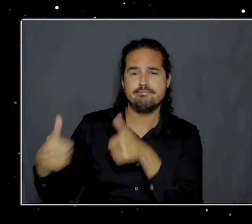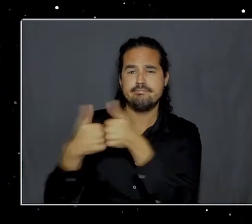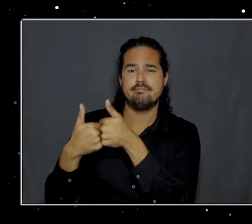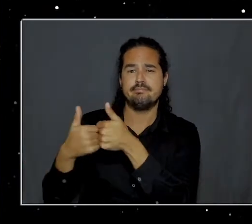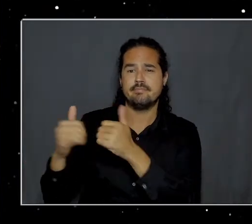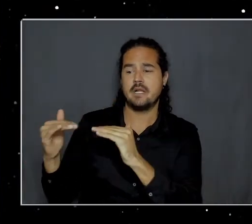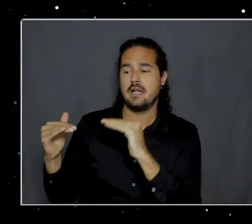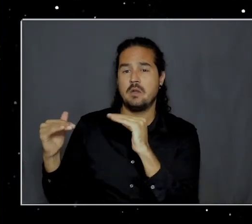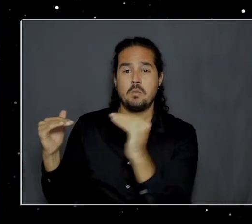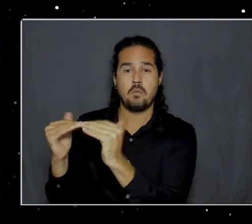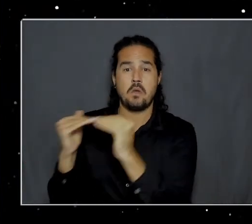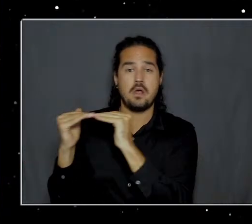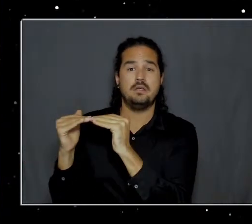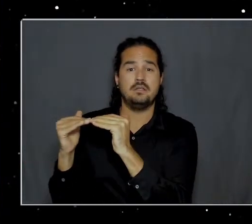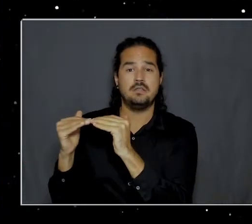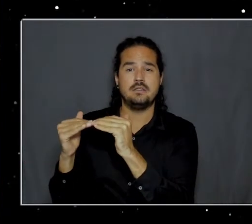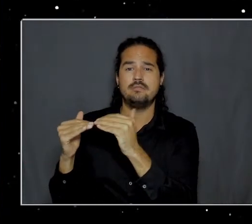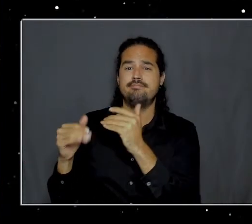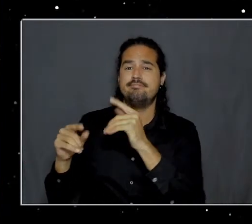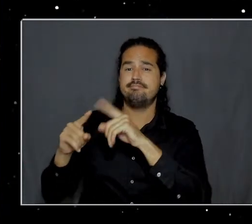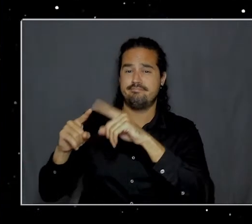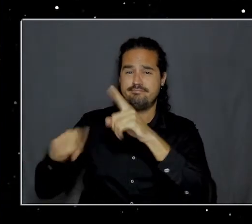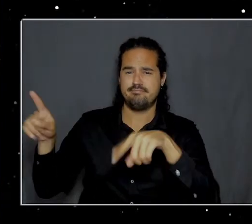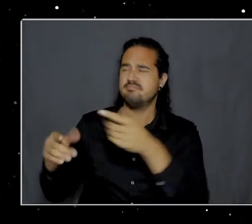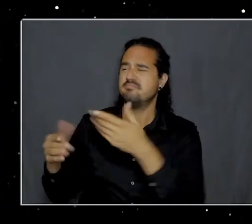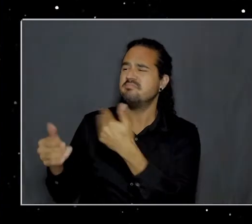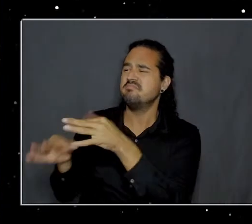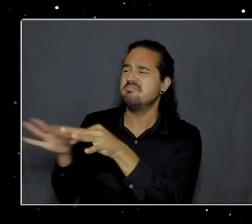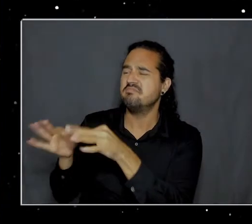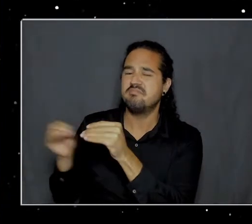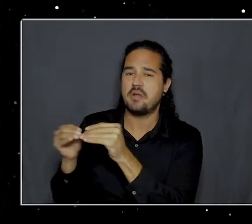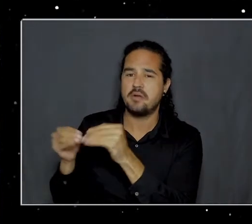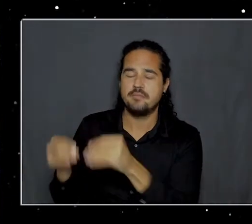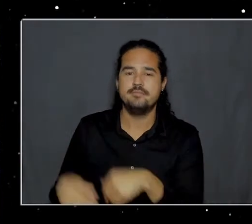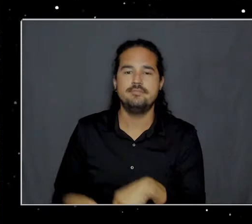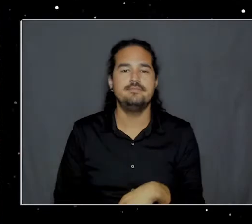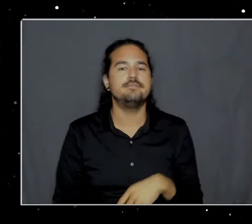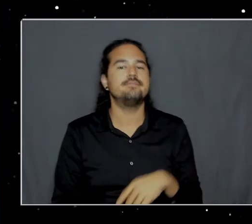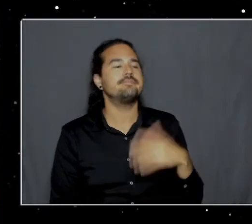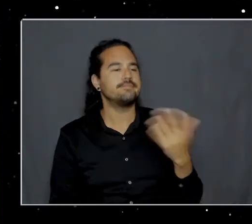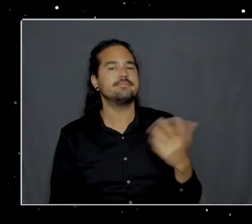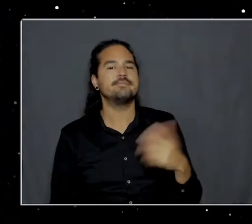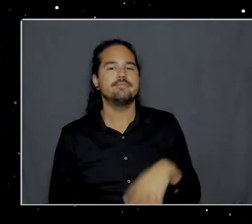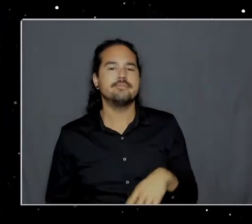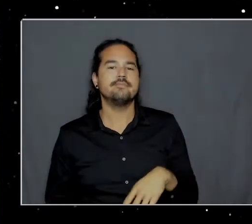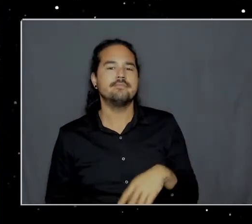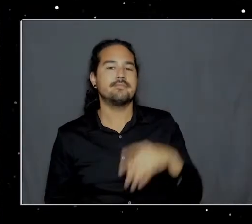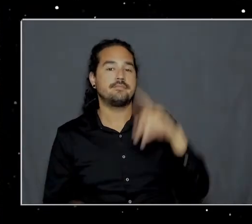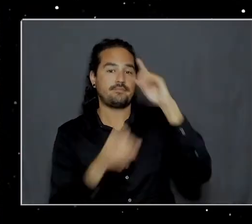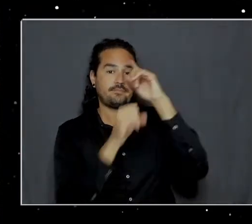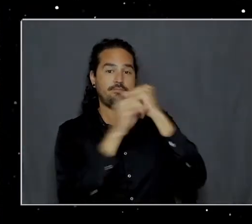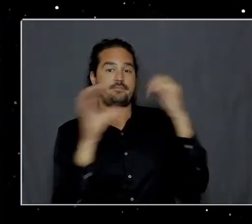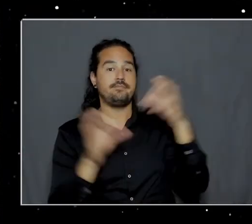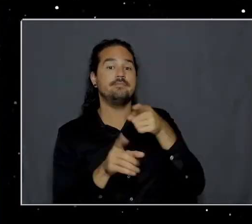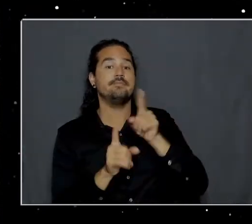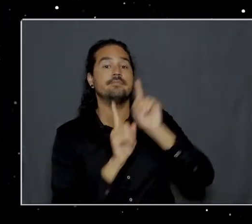TO EXPAND ON THAT A LITTLE BIT. JOHN A. POWELL: YEAH. SO ONE WAY OF THINKING ABOUT IT